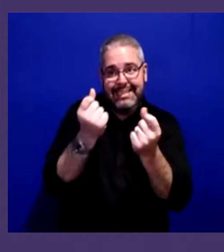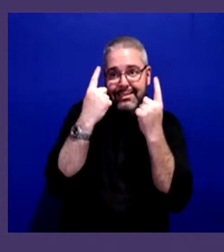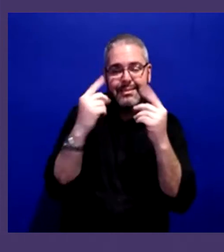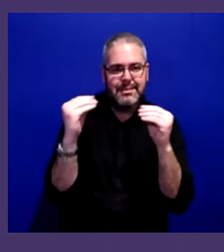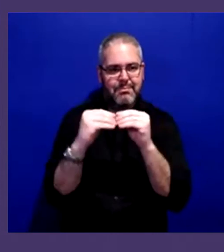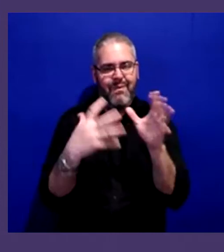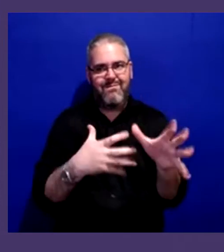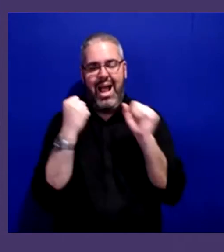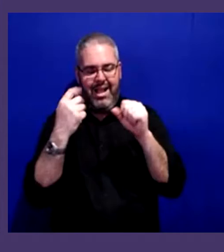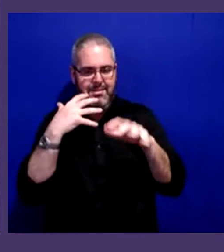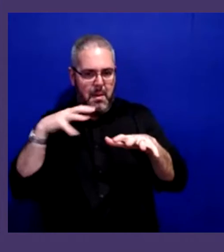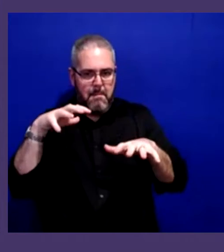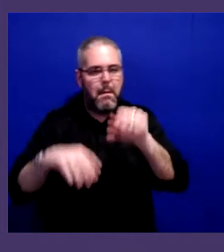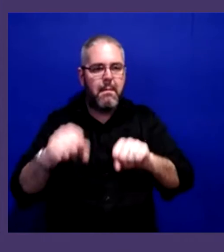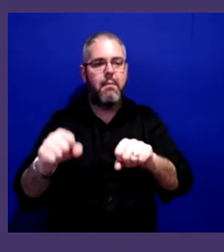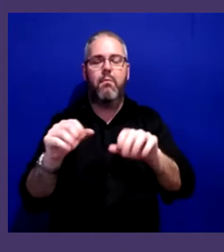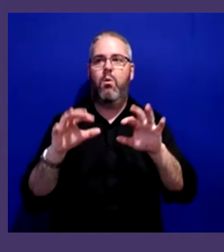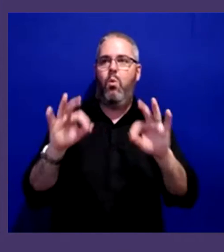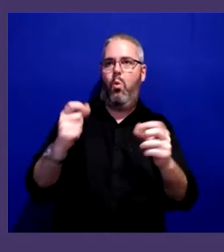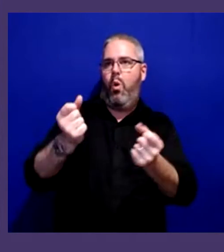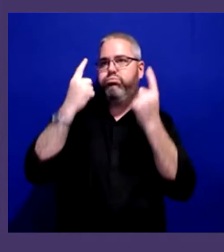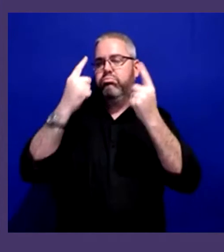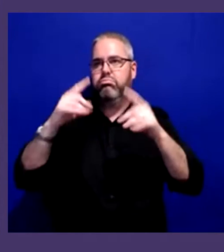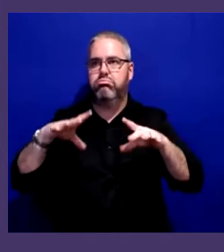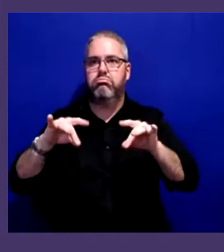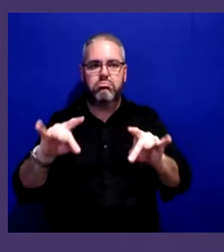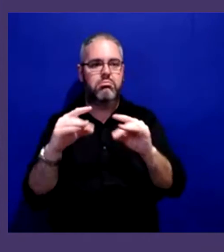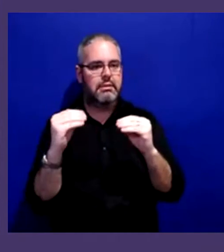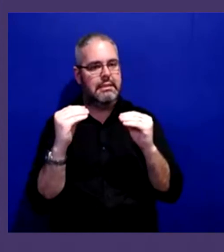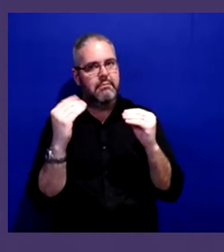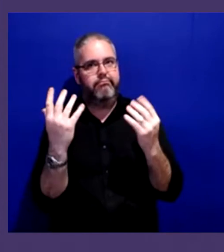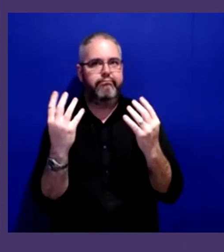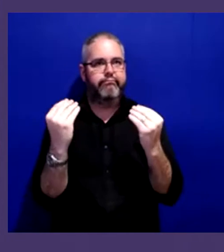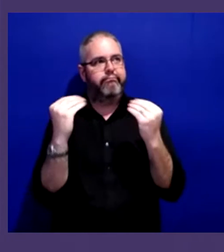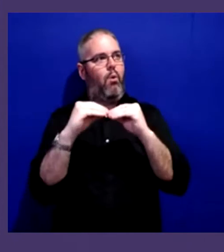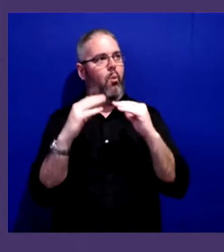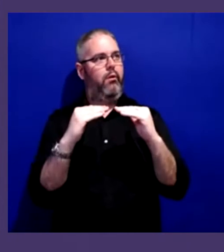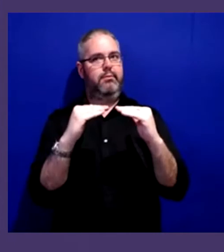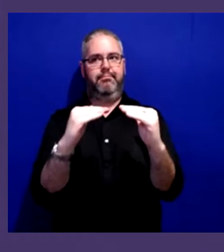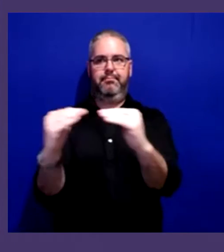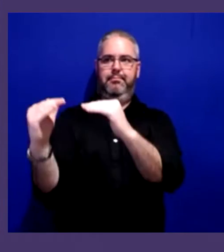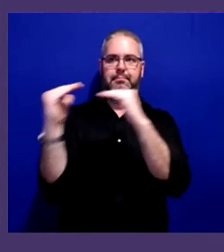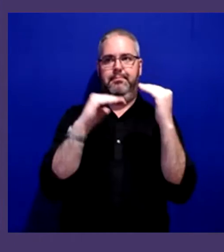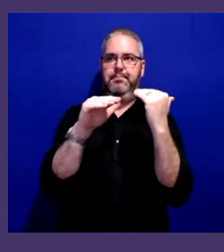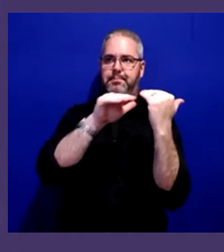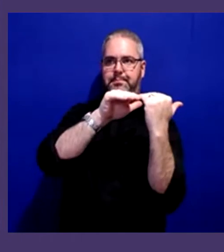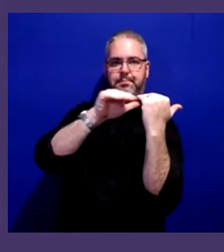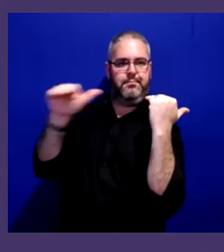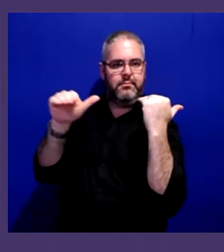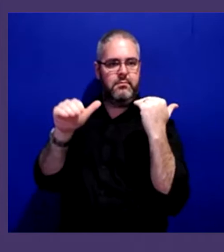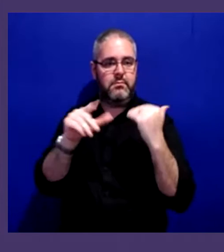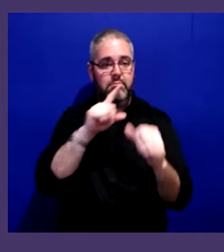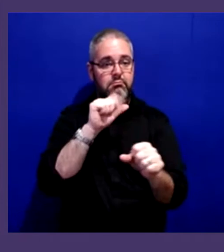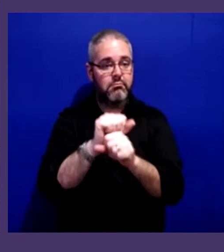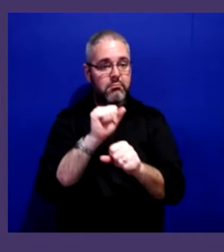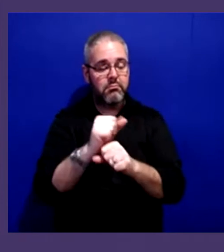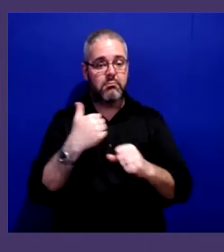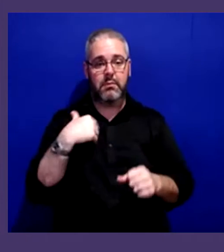our reading level more, I guess, equitable across the board and there are actually apps online that can help you